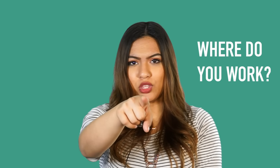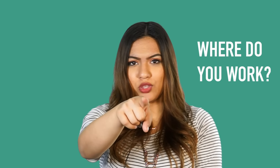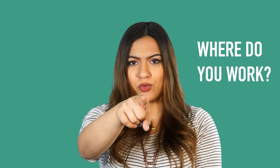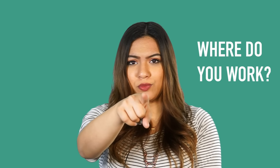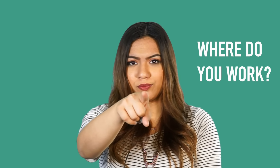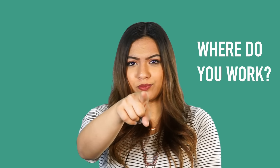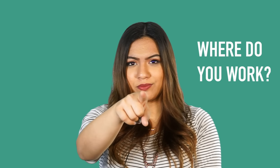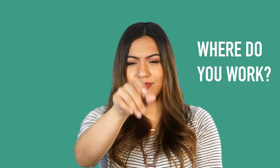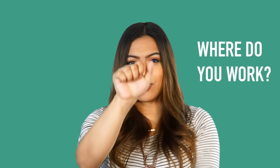You